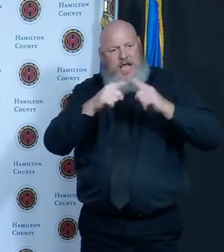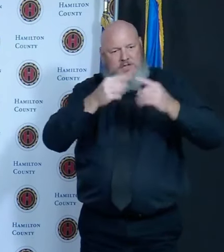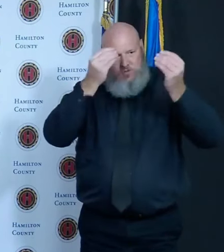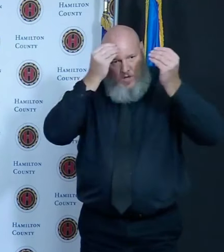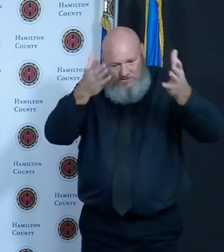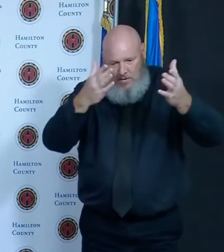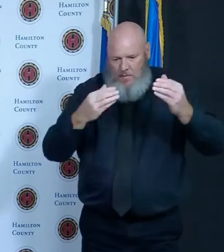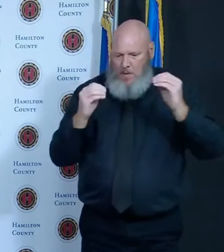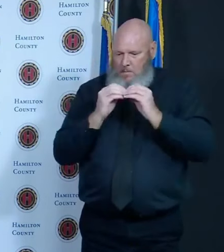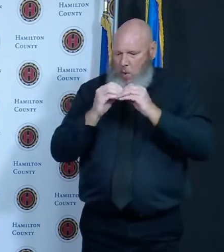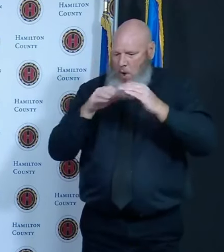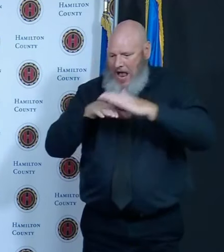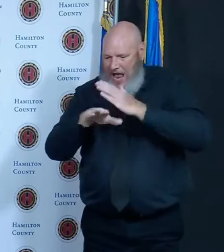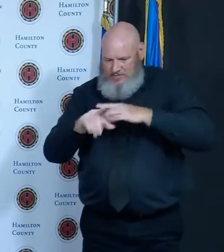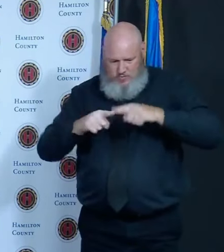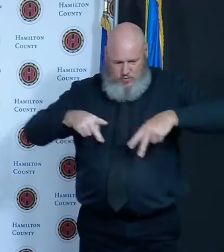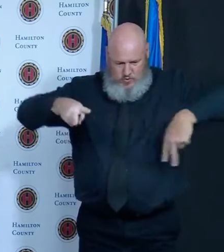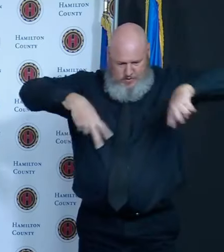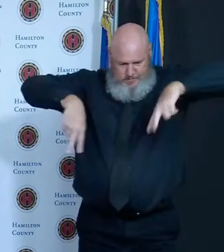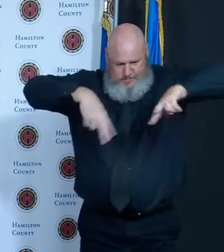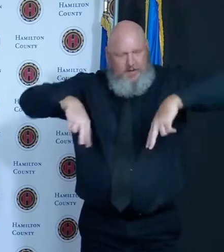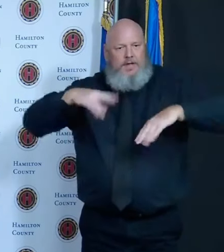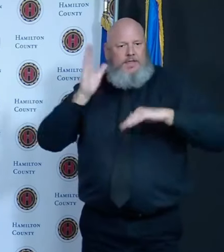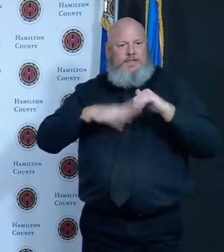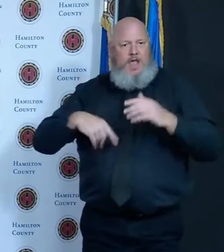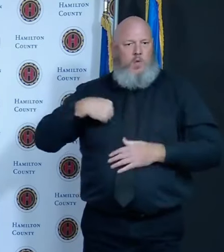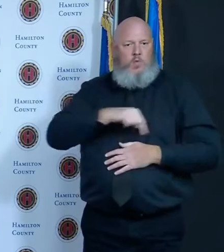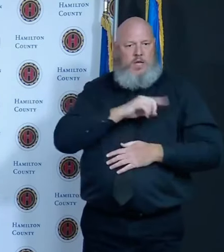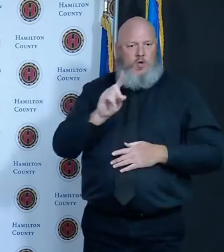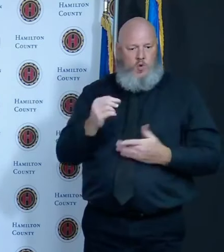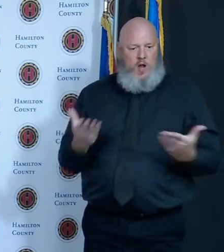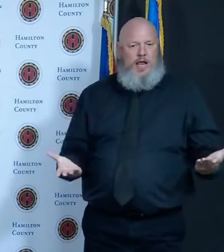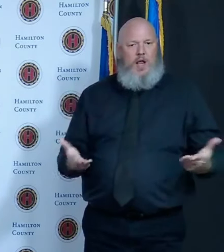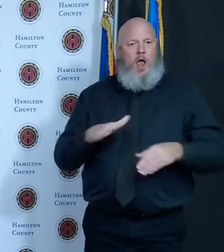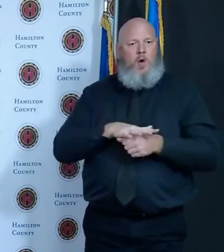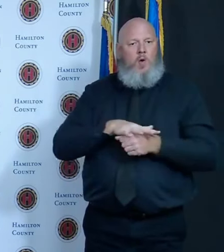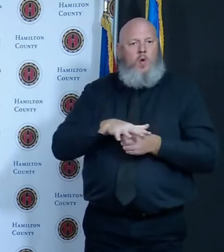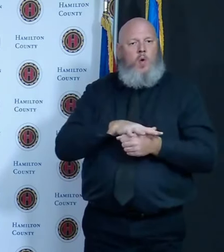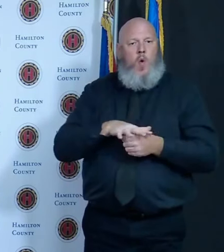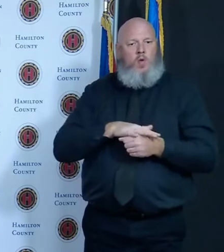that kind of what you said about we want to show the government that we will be